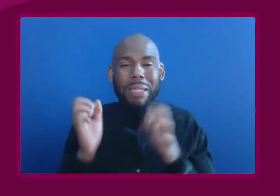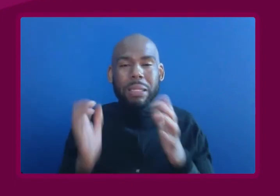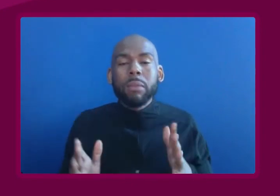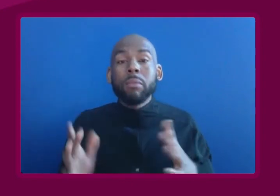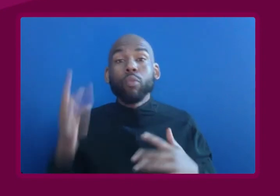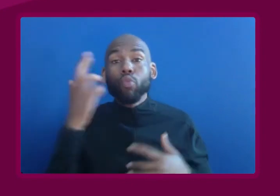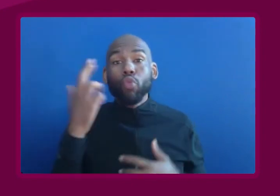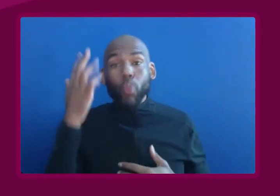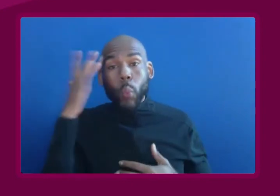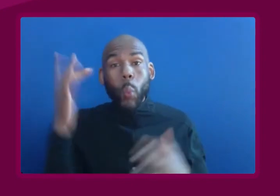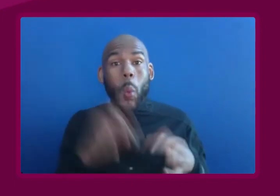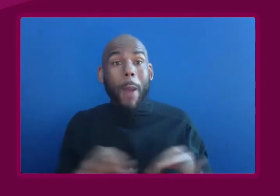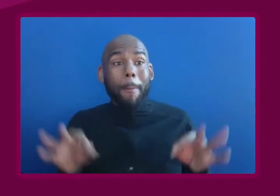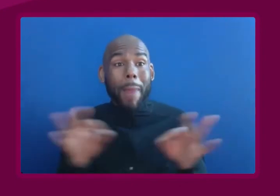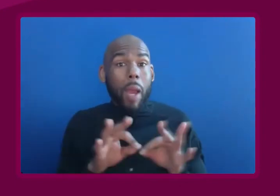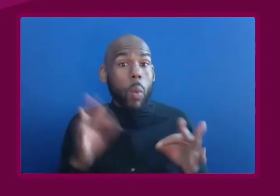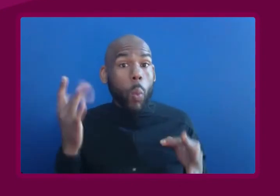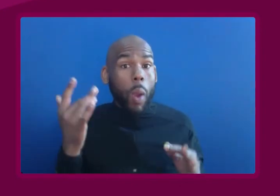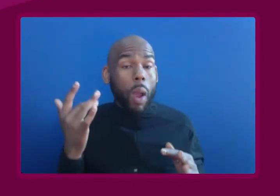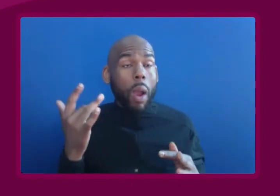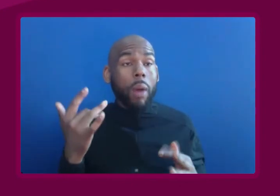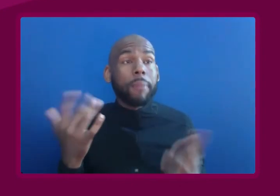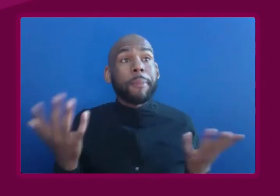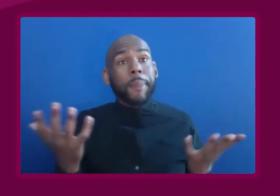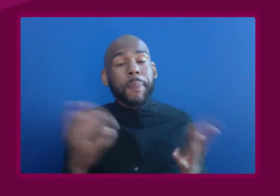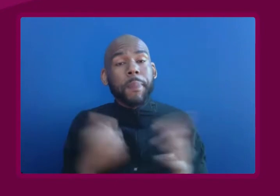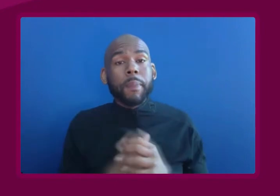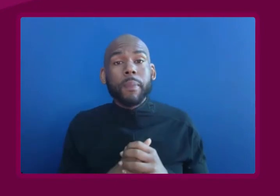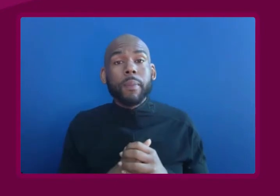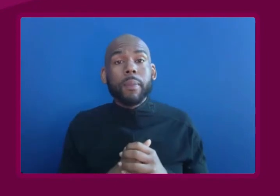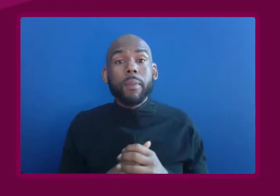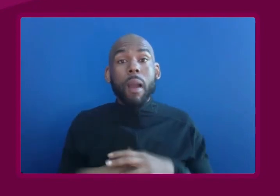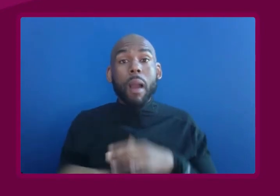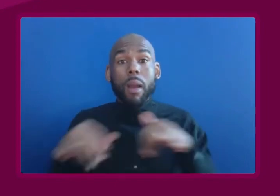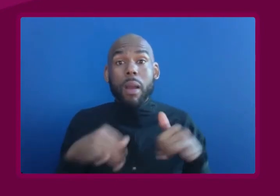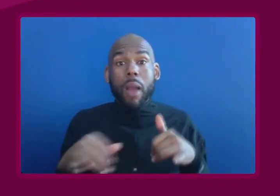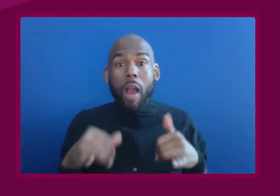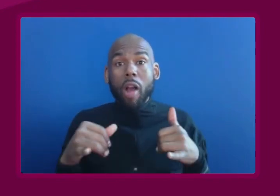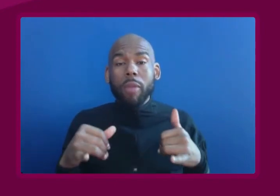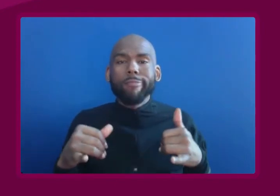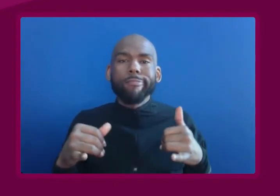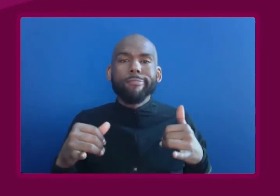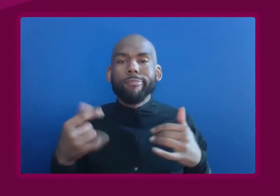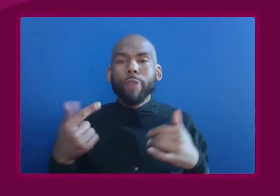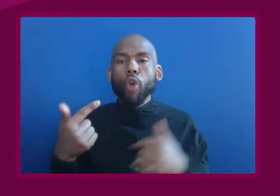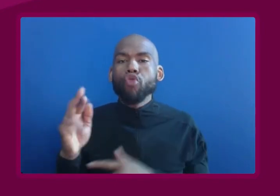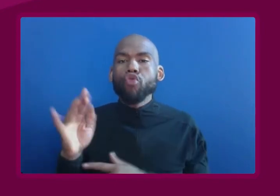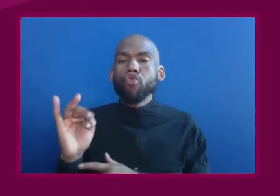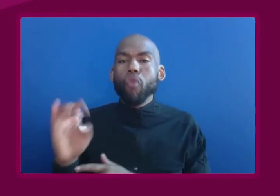reason that it matters to the individual is that the common ground for interaction, for